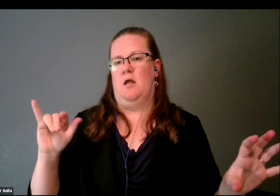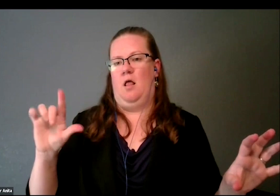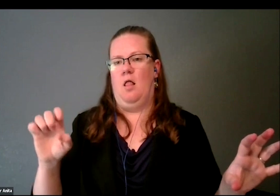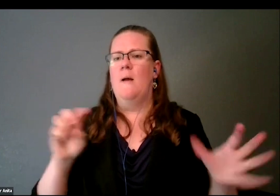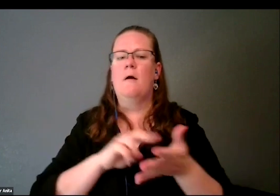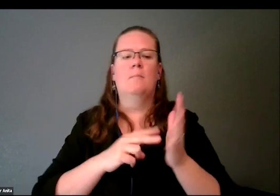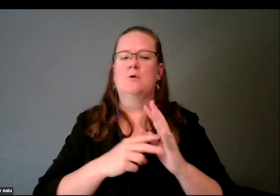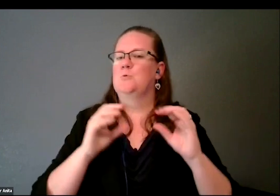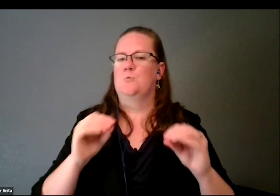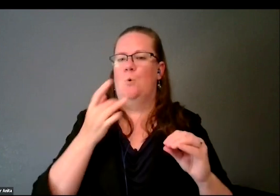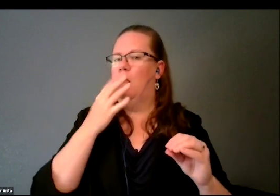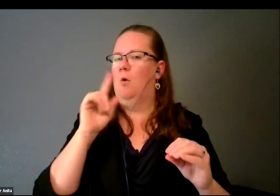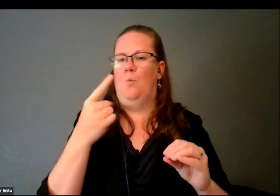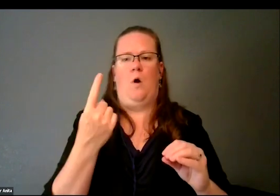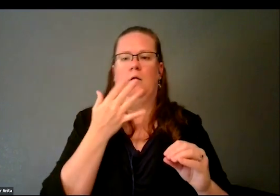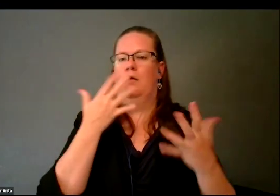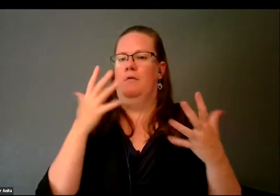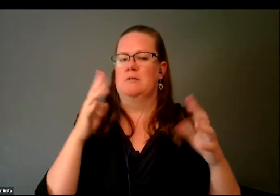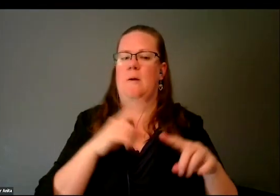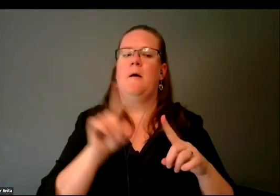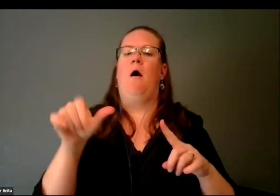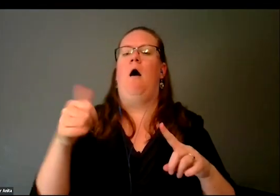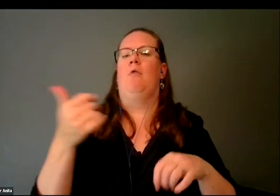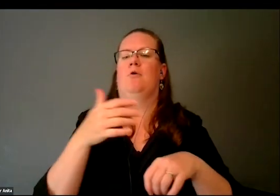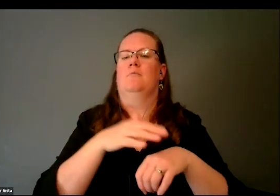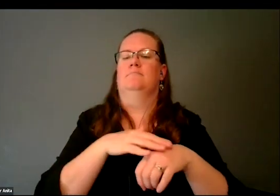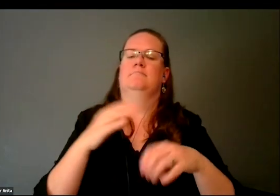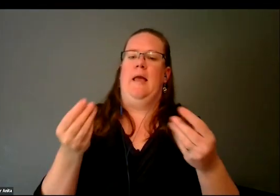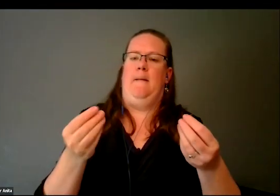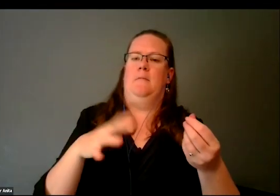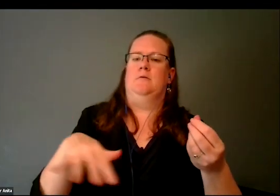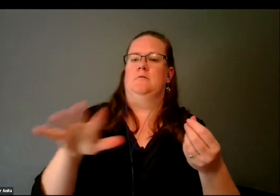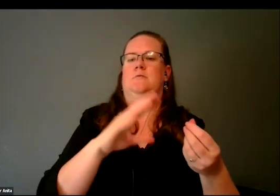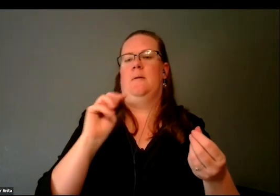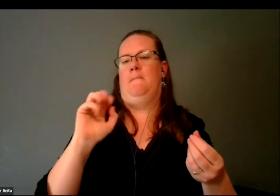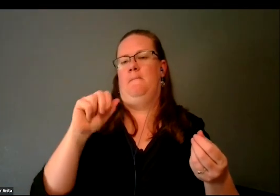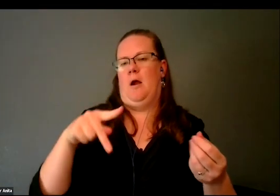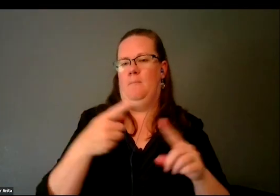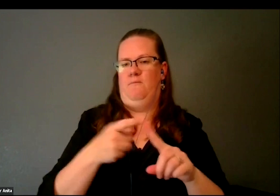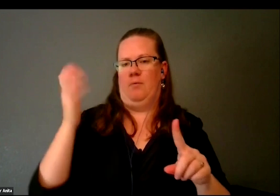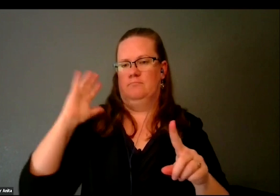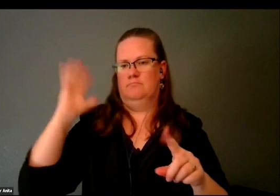community college campus from when I was working there.